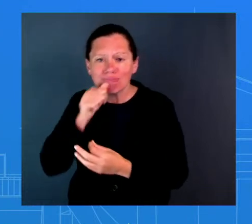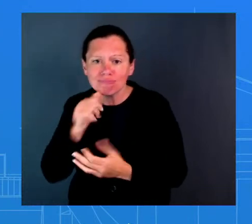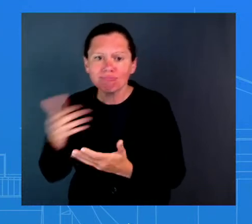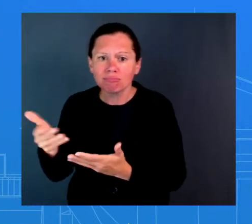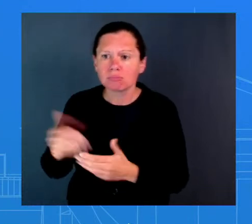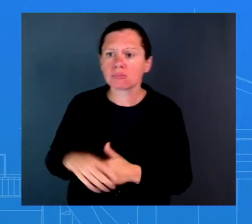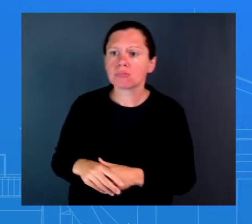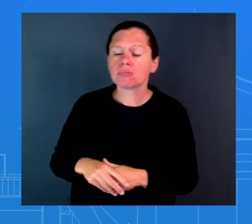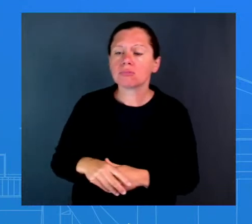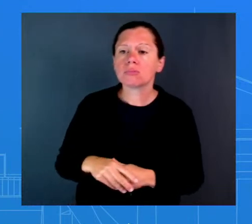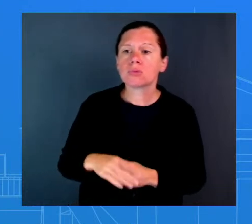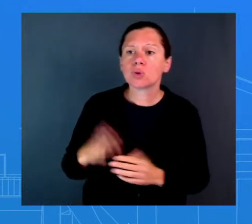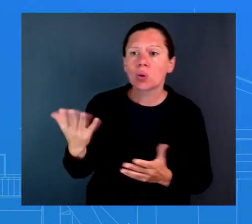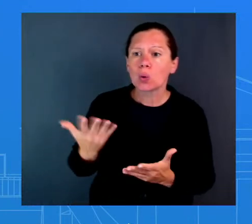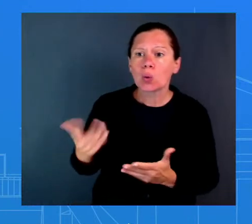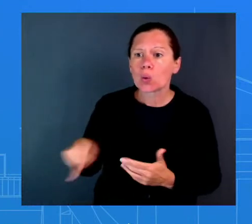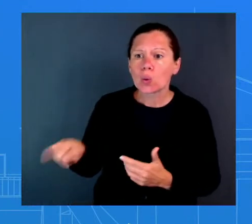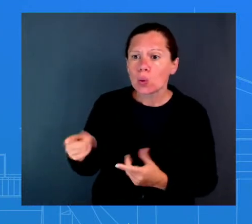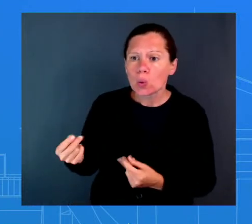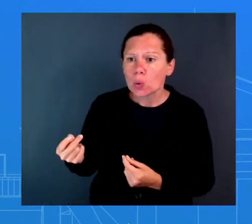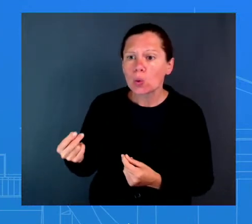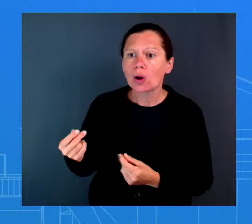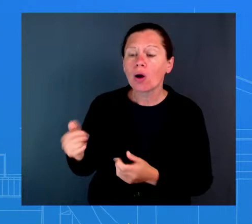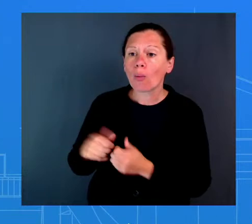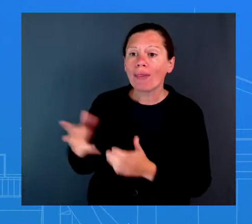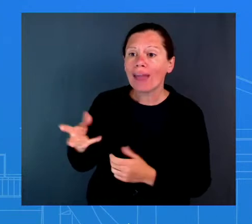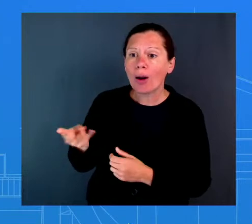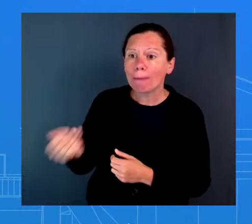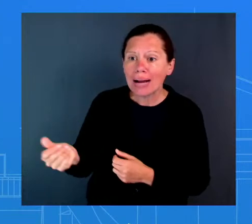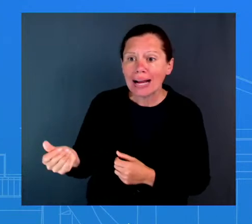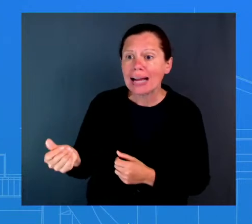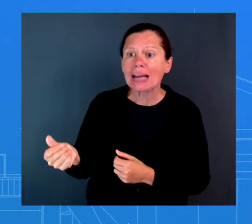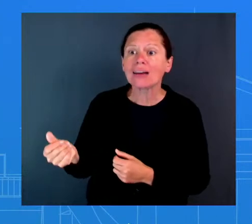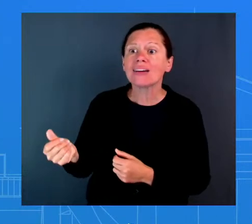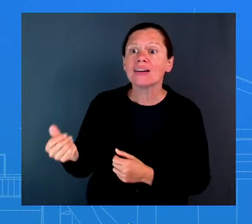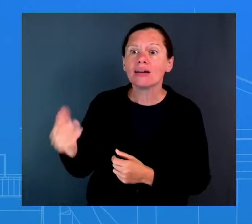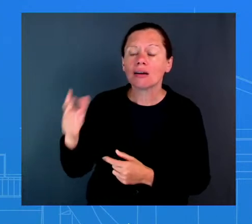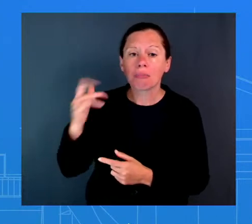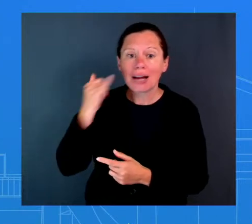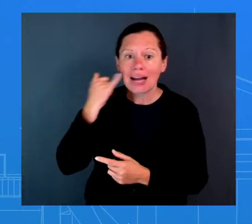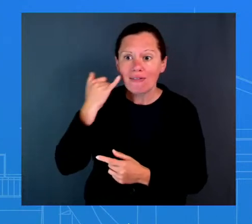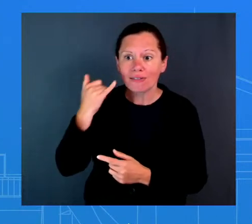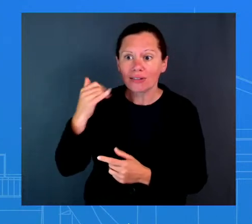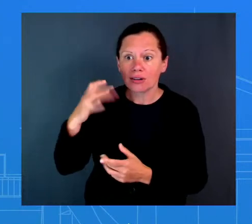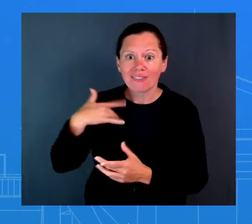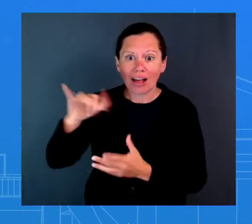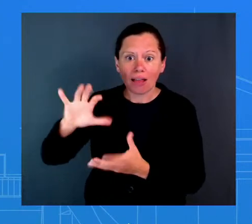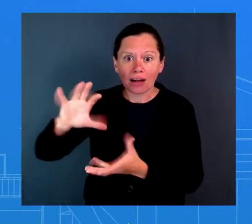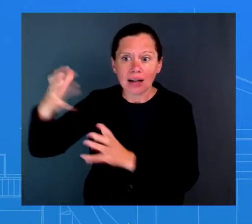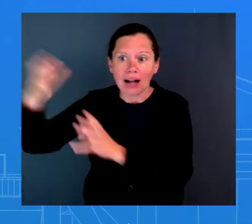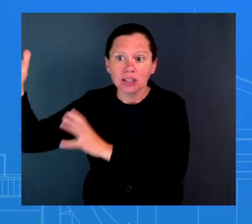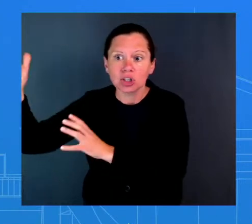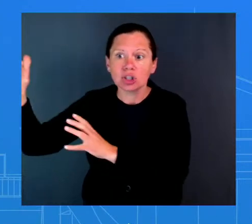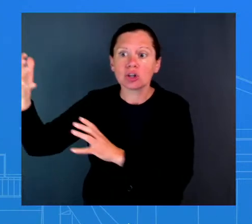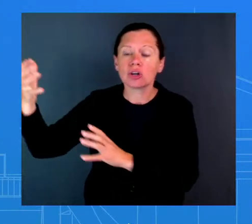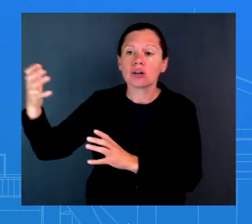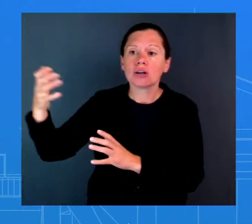Endanger disaster response, as I said at the top, which will risk FEMA's Disaster Relief Fund and complicate new emergency responses.